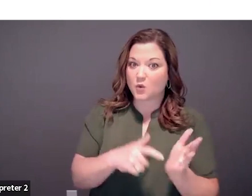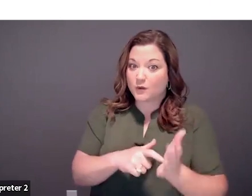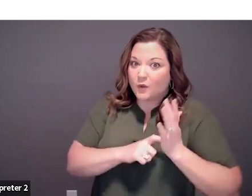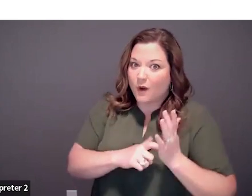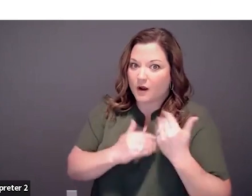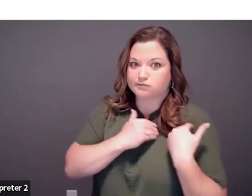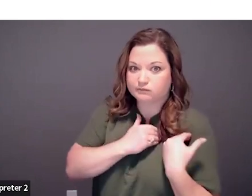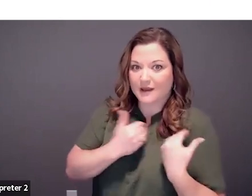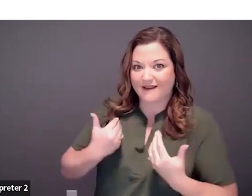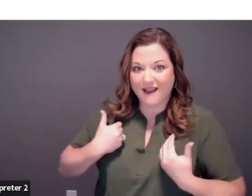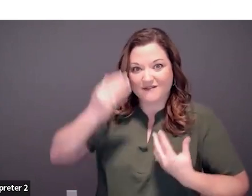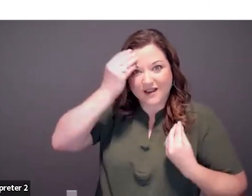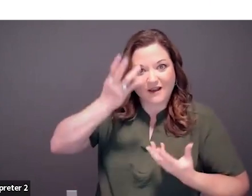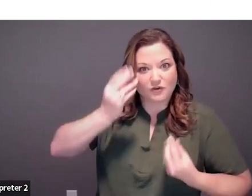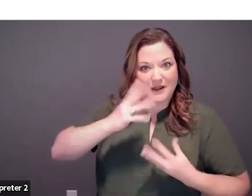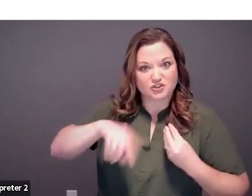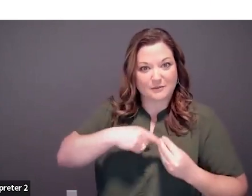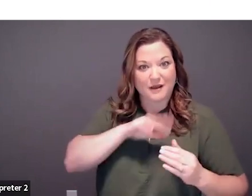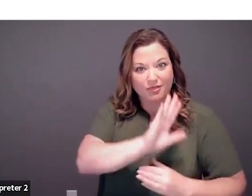on the accessibility of their products.